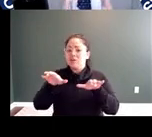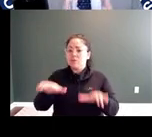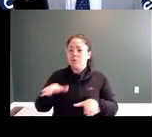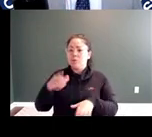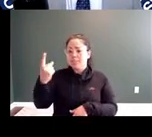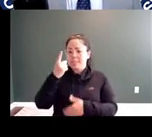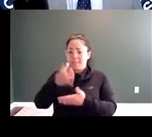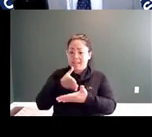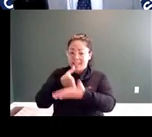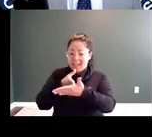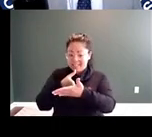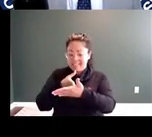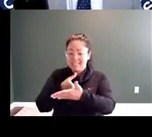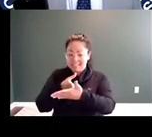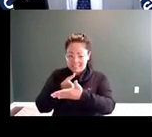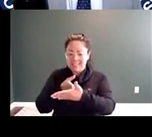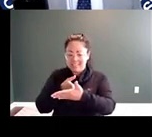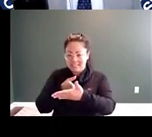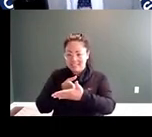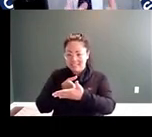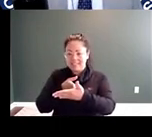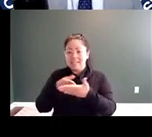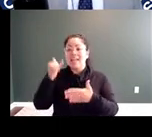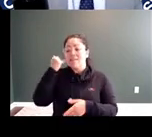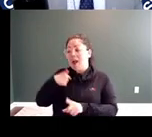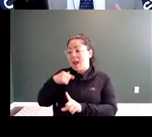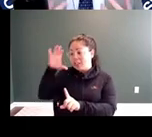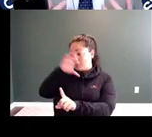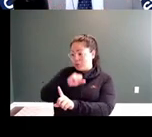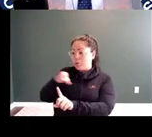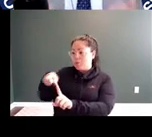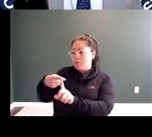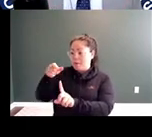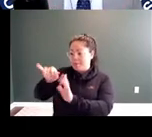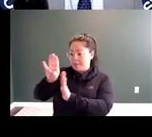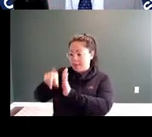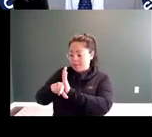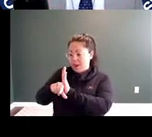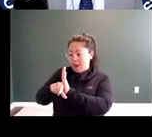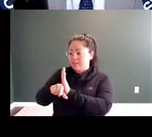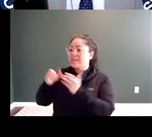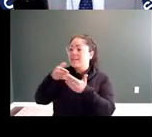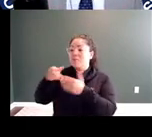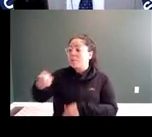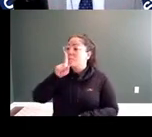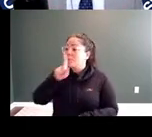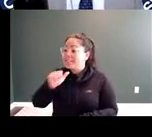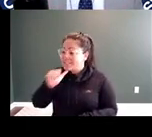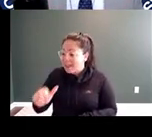against that individual, okay? That individual would still be covered under national origin discrimination.